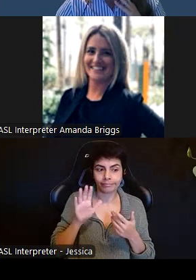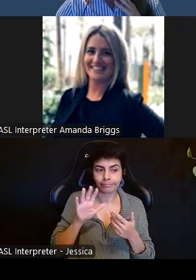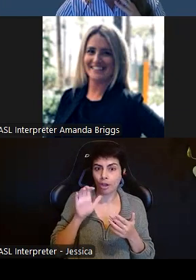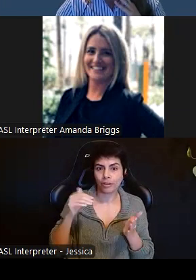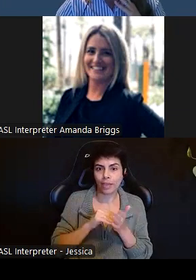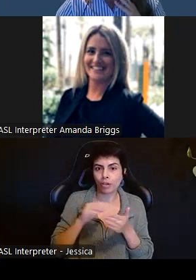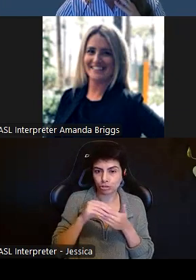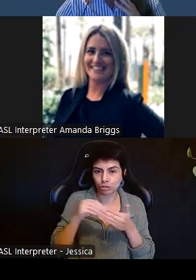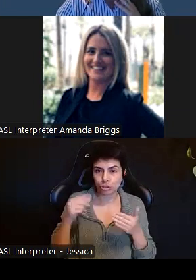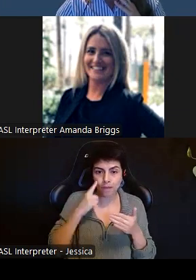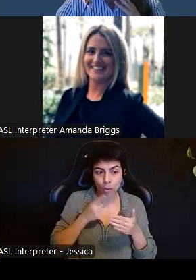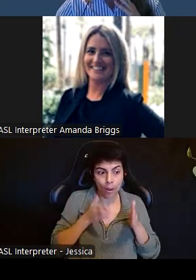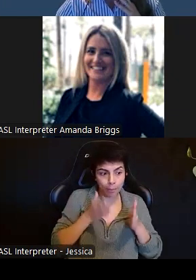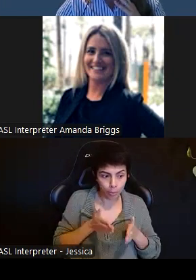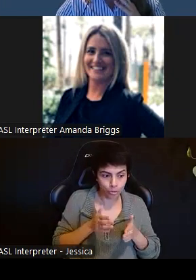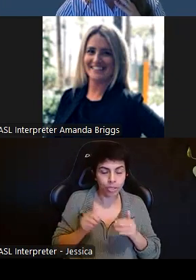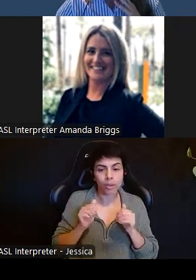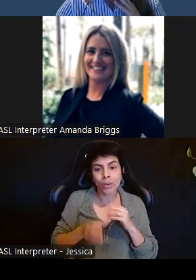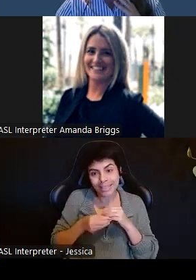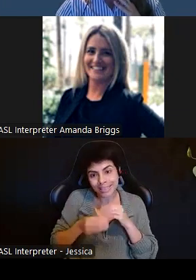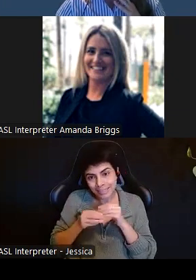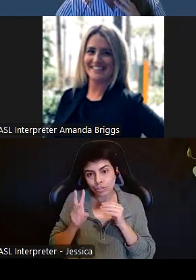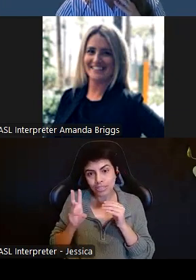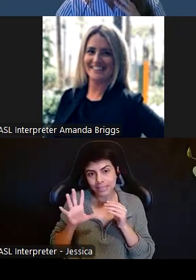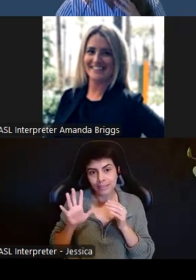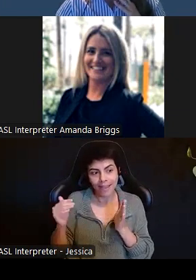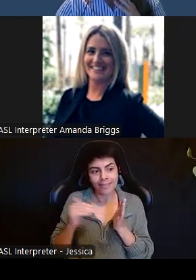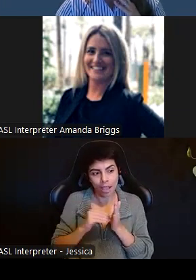with an additional $65,000 for each other person in your household.